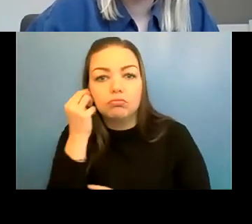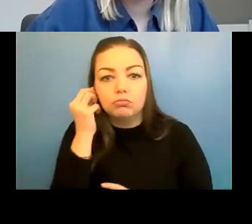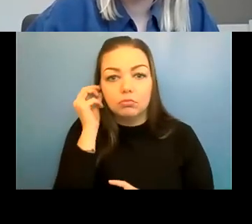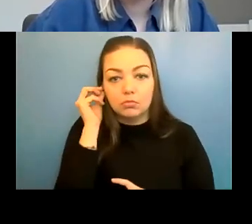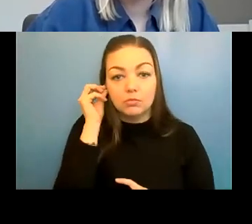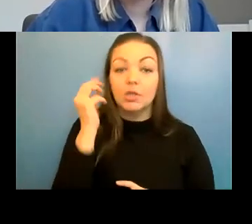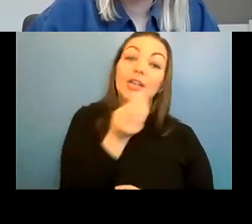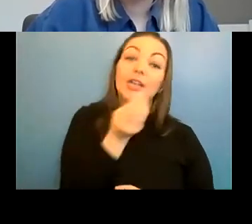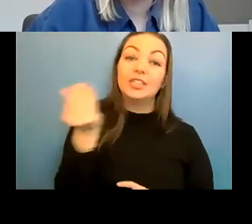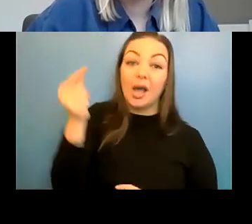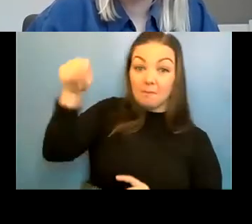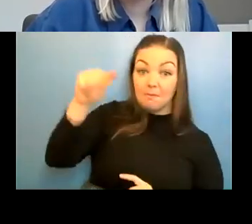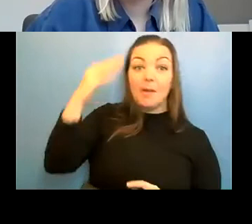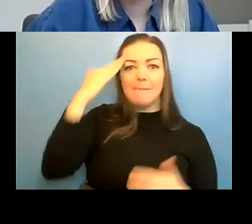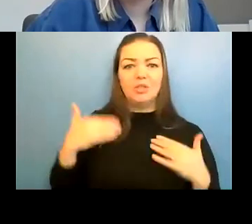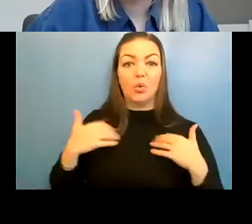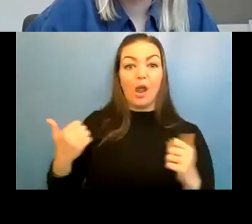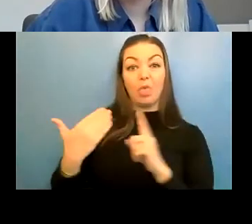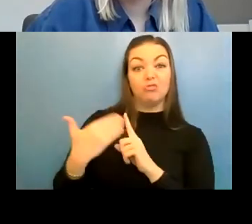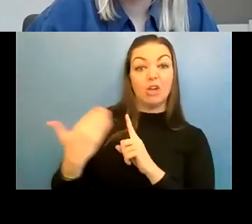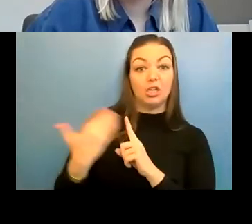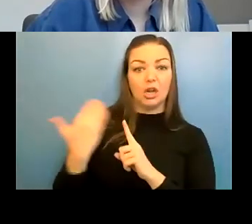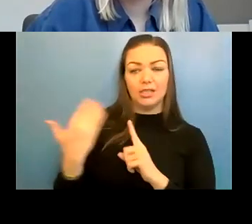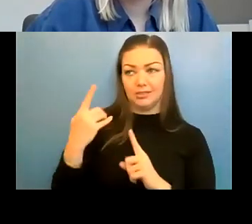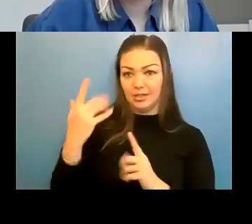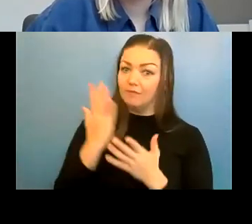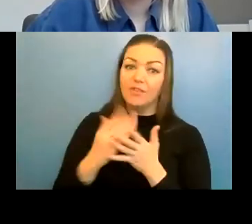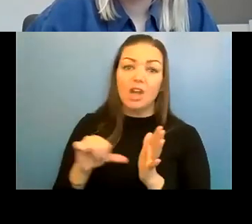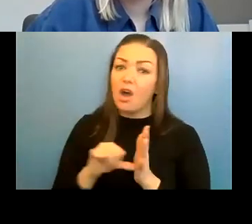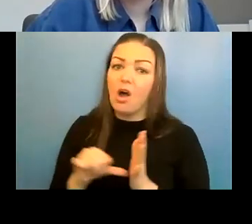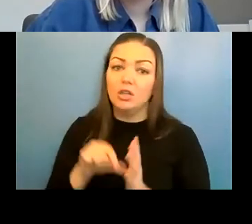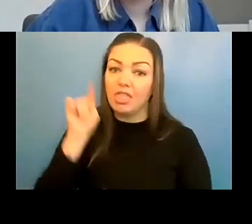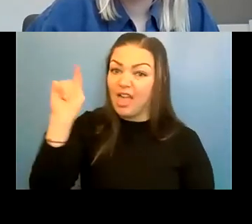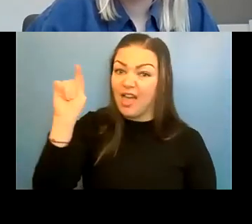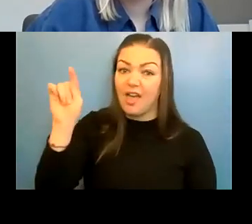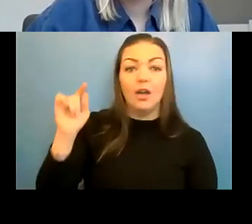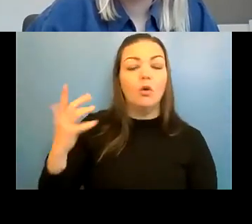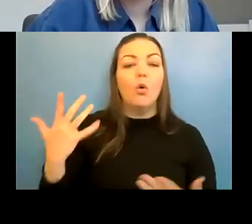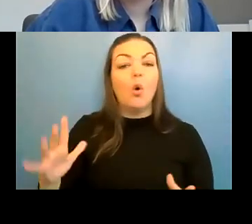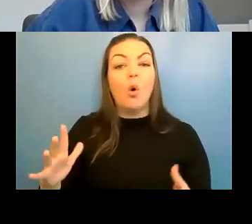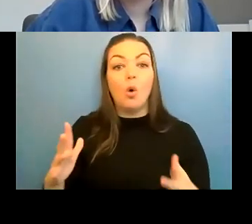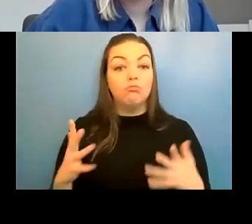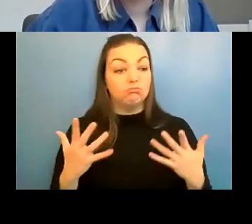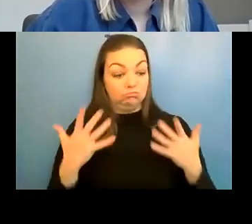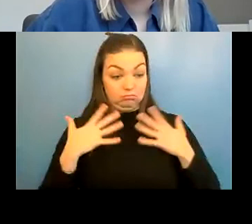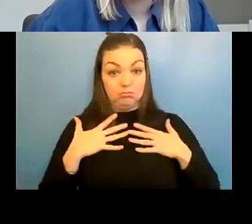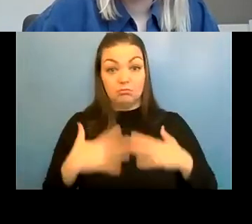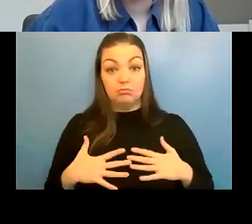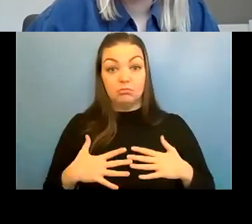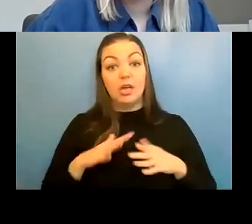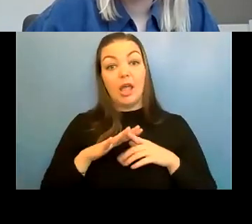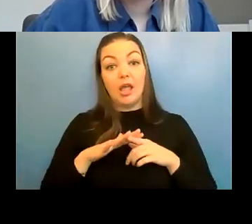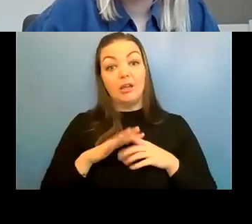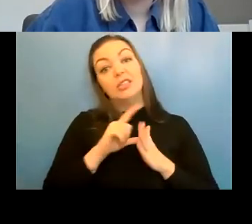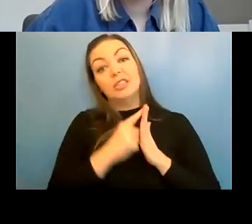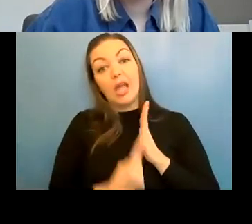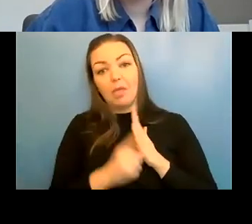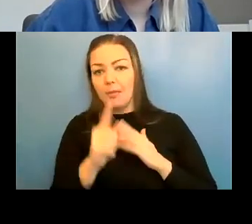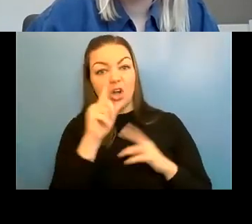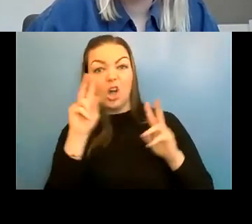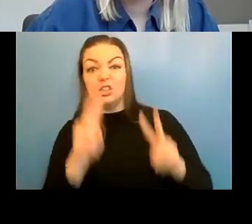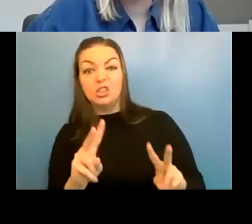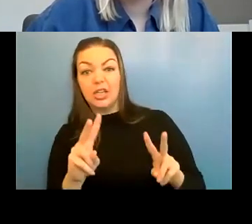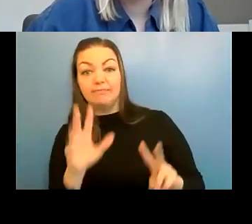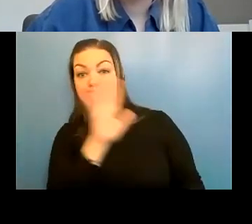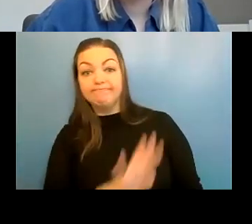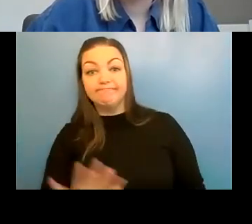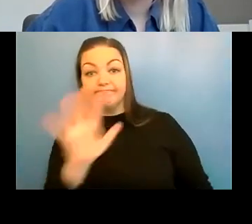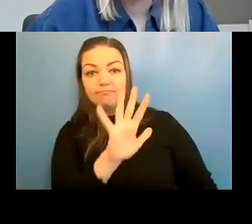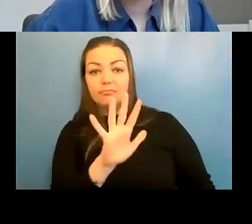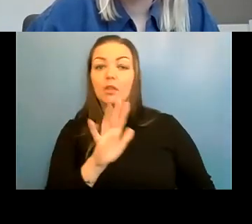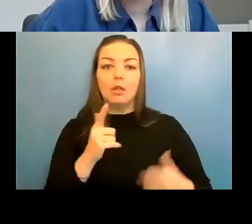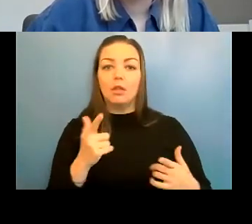And what counts, in inverted commas, as a disabled person also varies across the world, getting mental health recognised as an impairment in some countries is quite challenging.